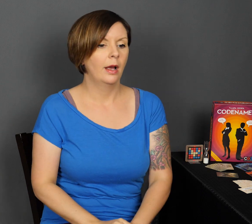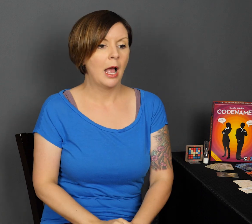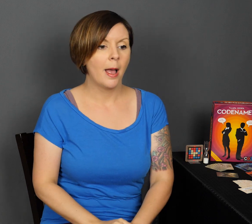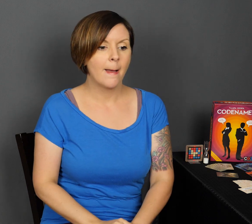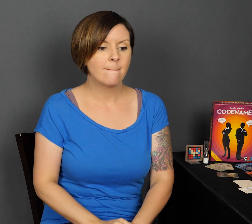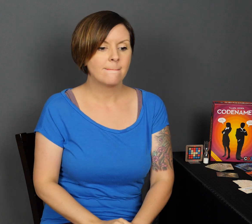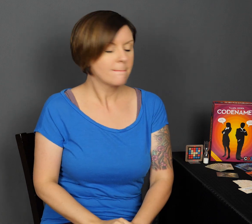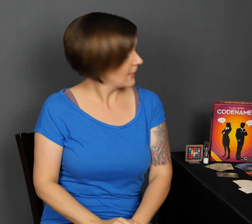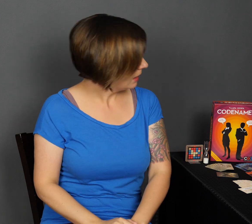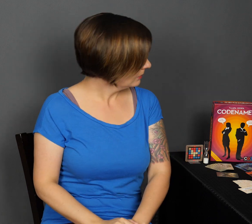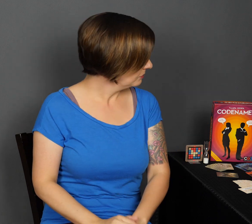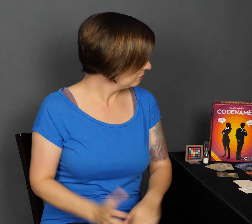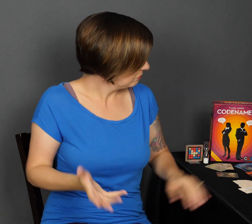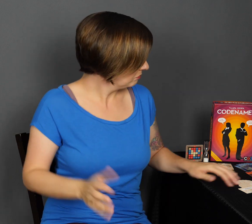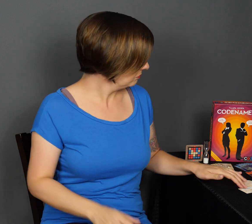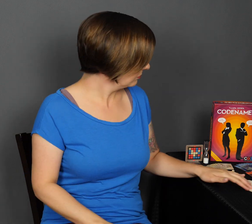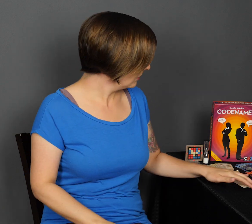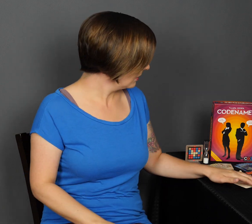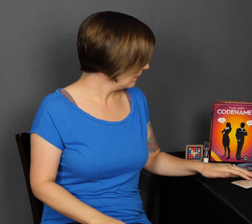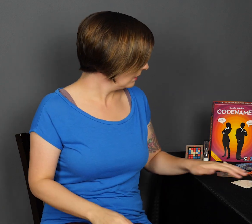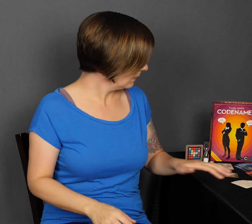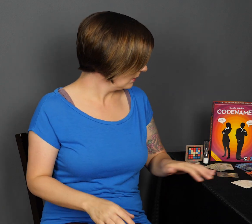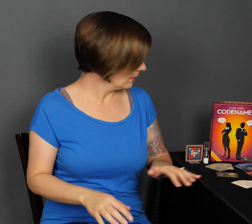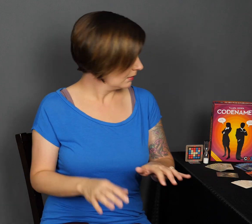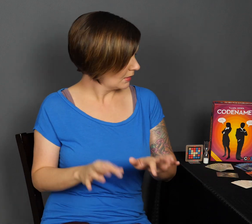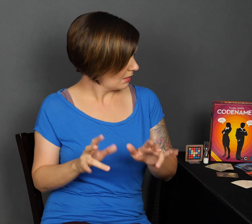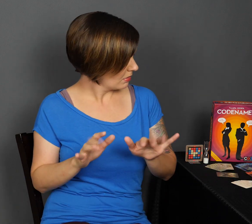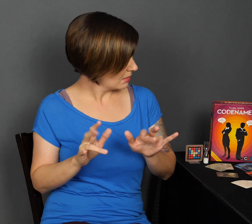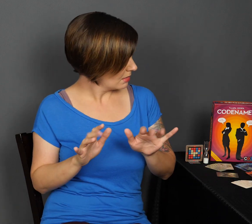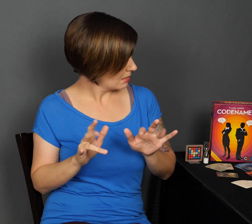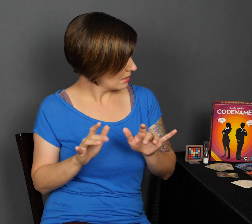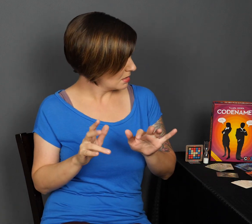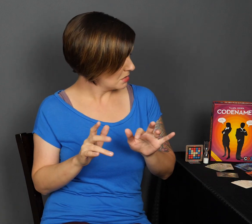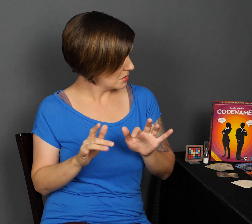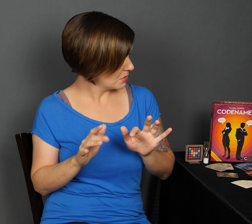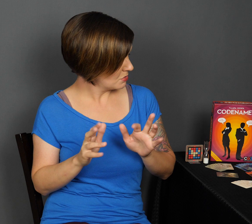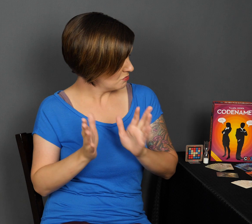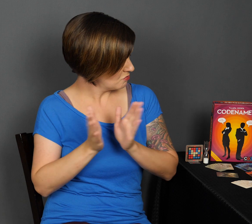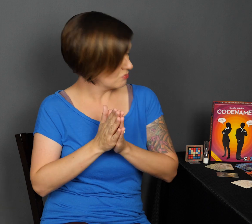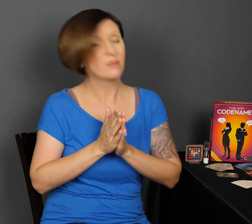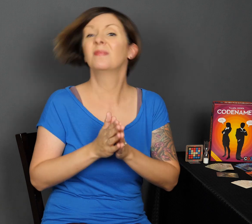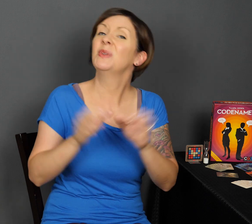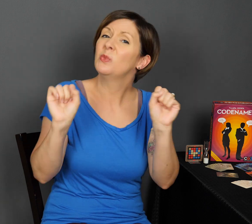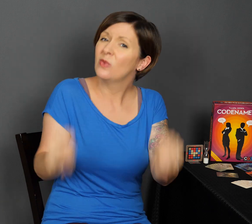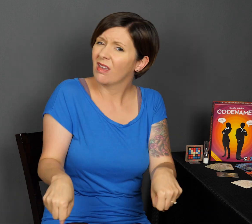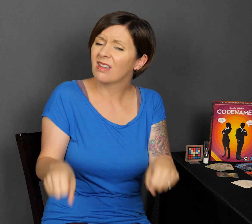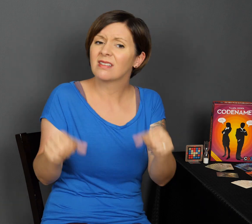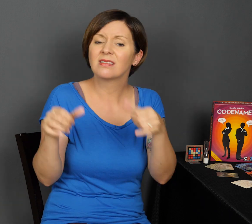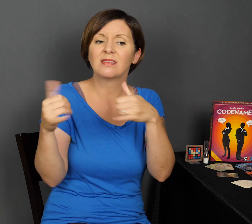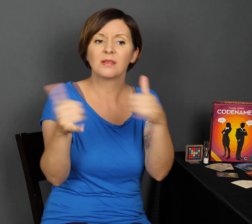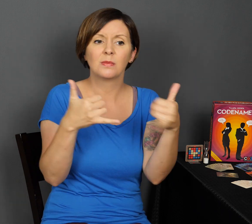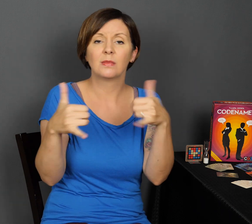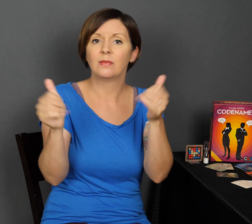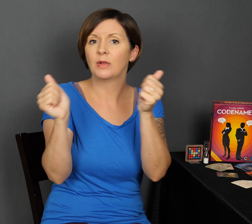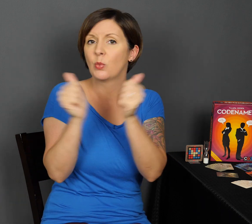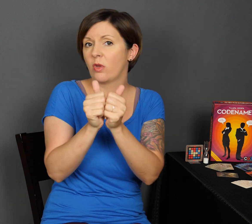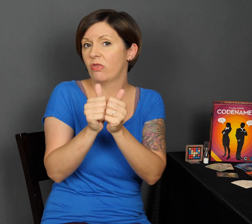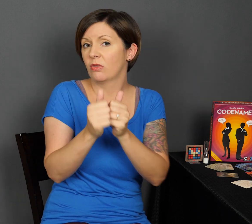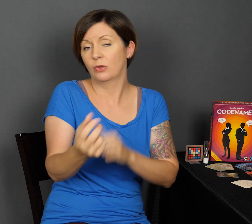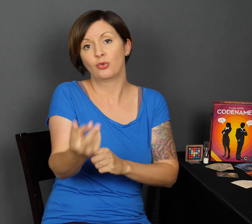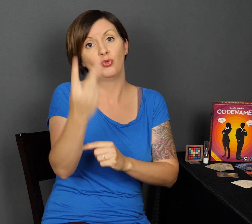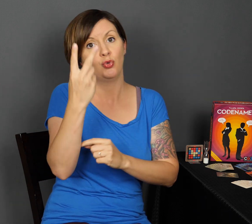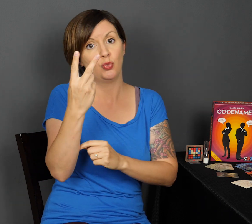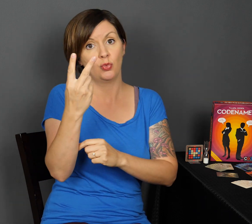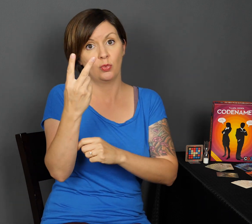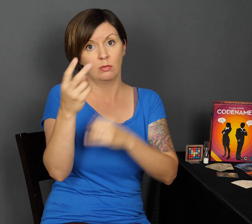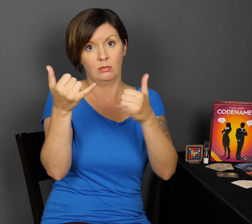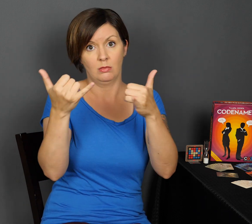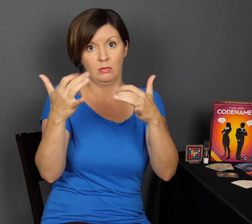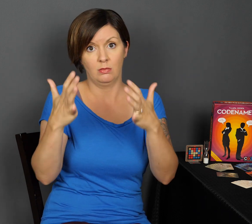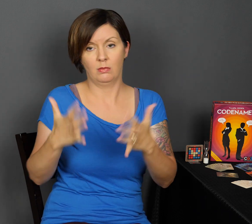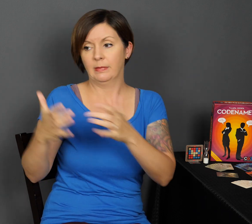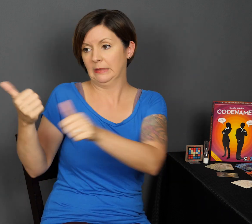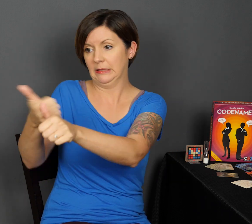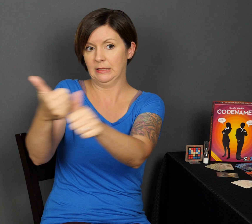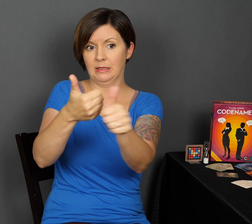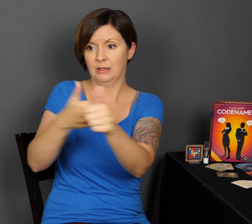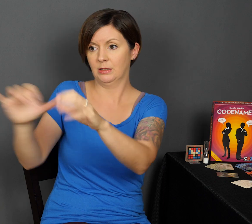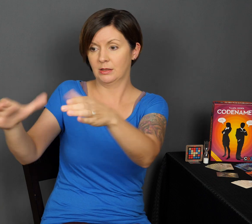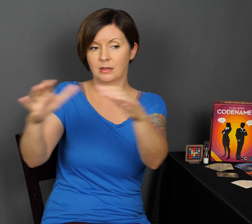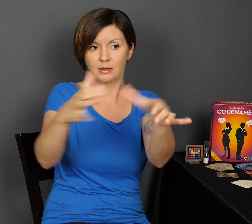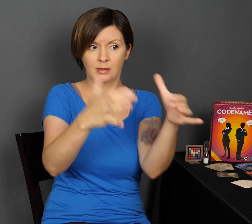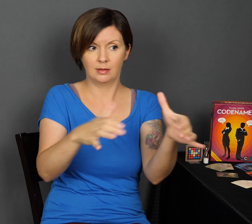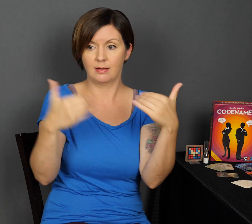Um, you can play with 2 people in each group.